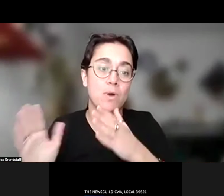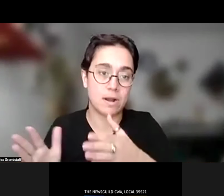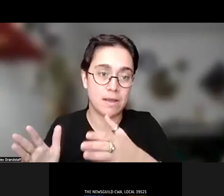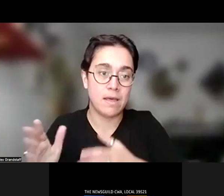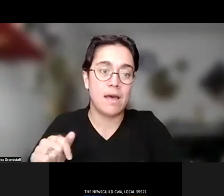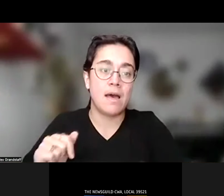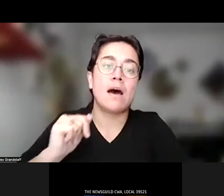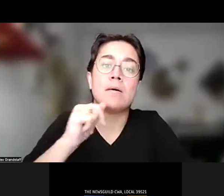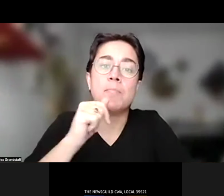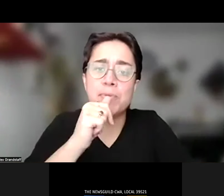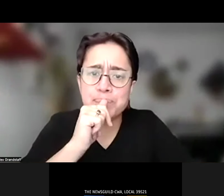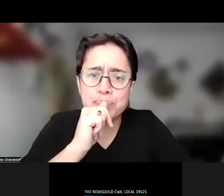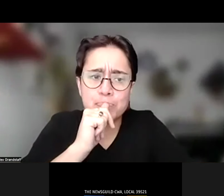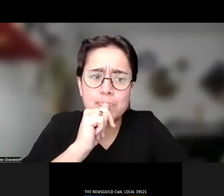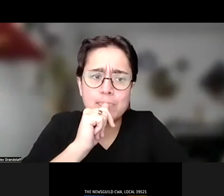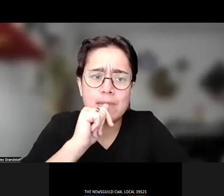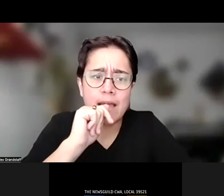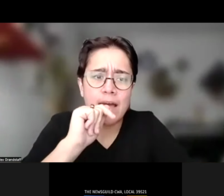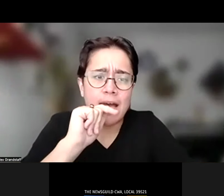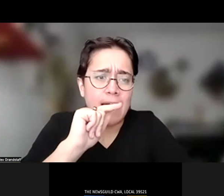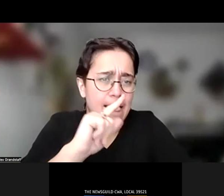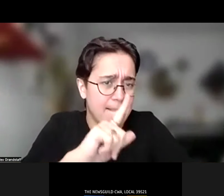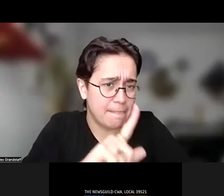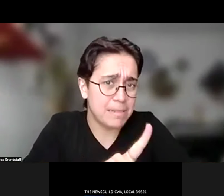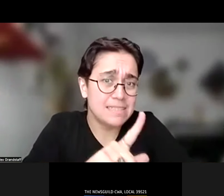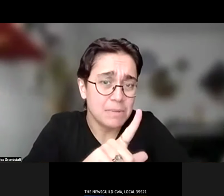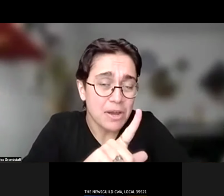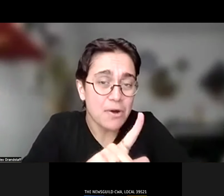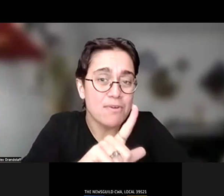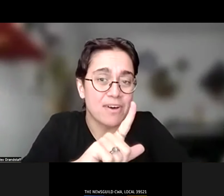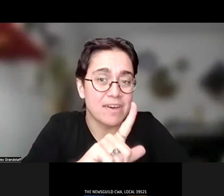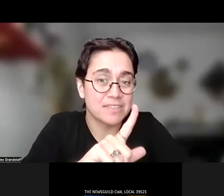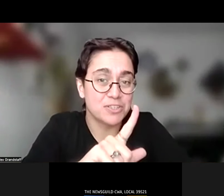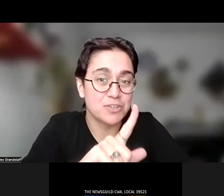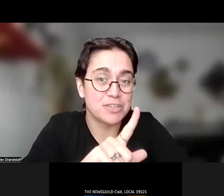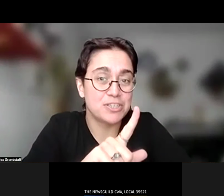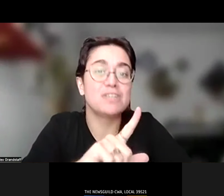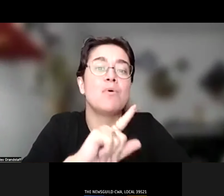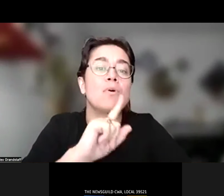sense - your initial idea, does not work in the community, does not make any sense to use.